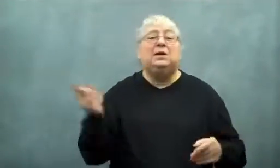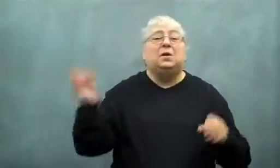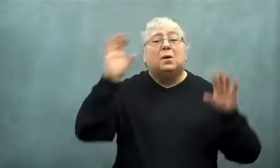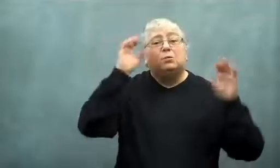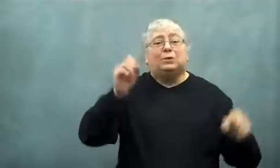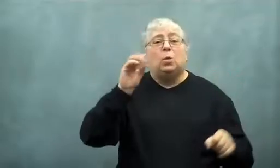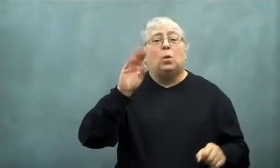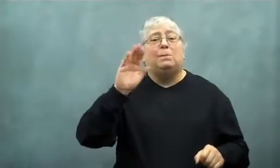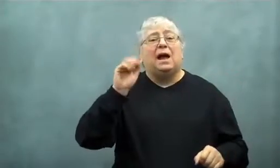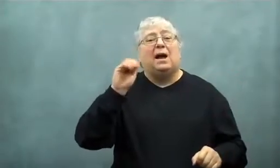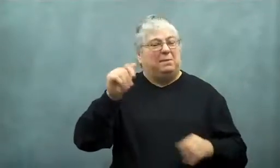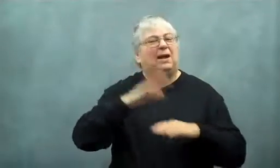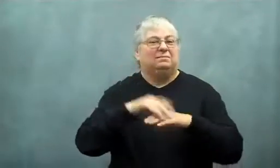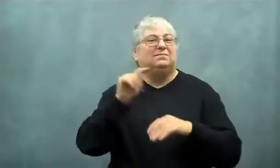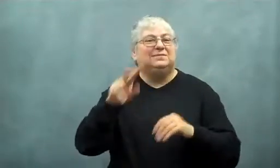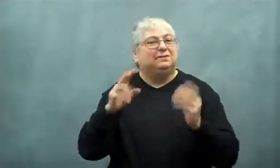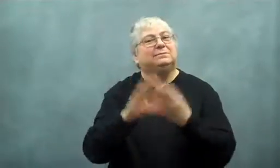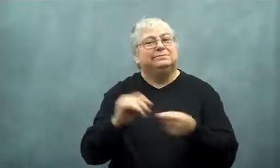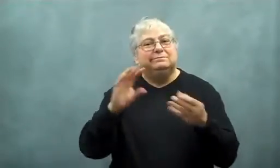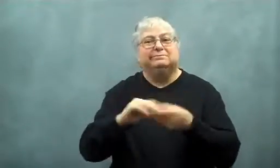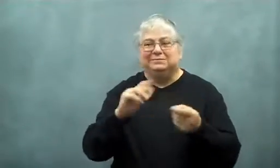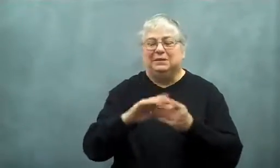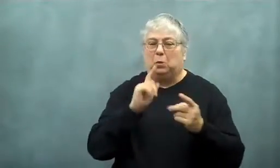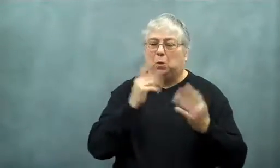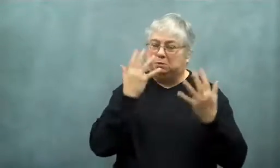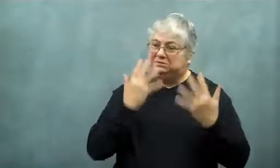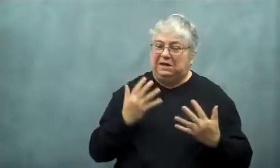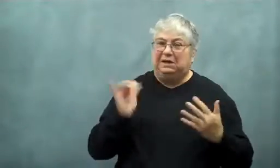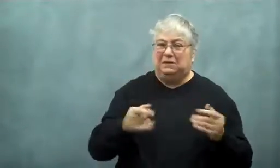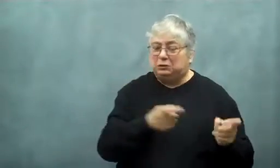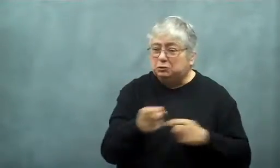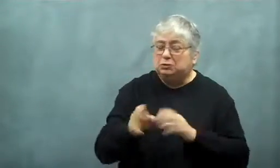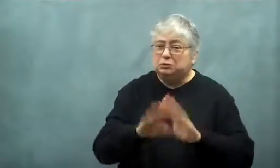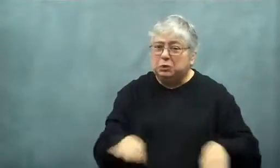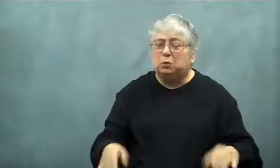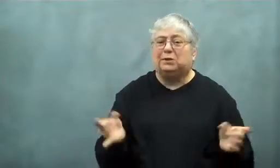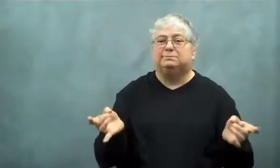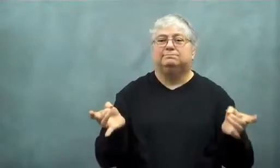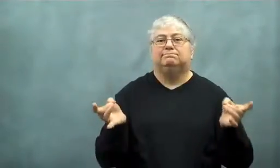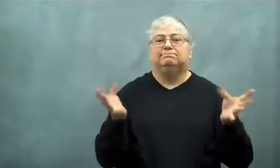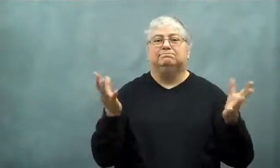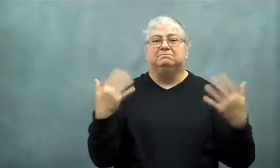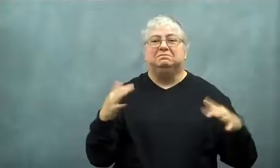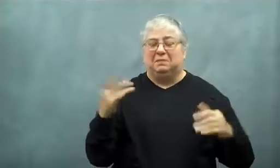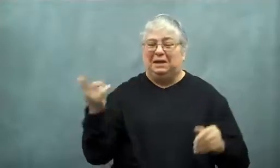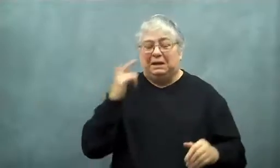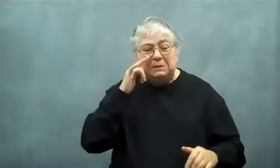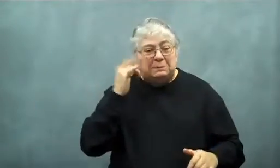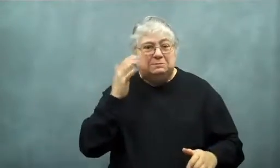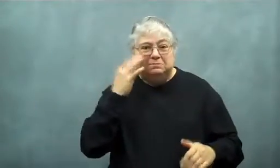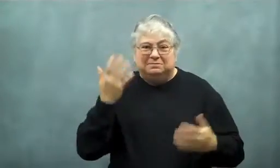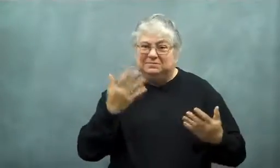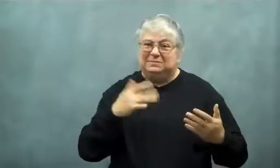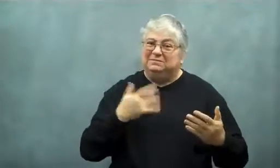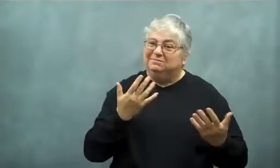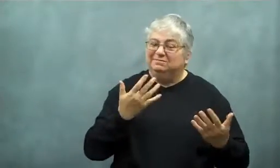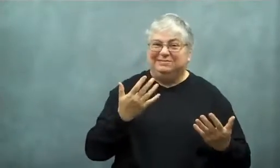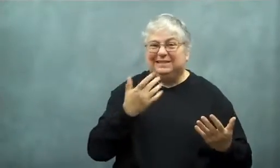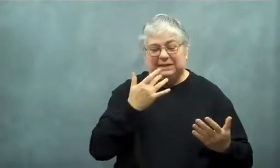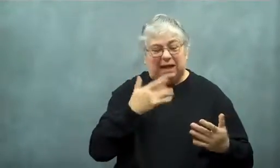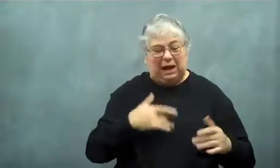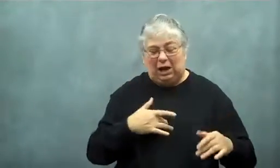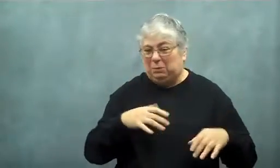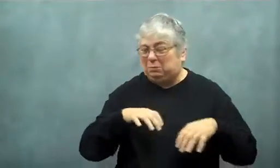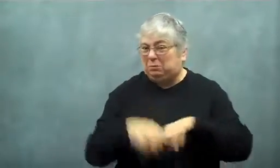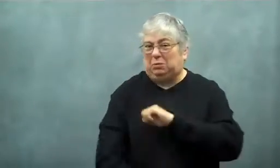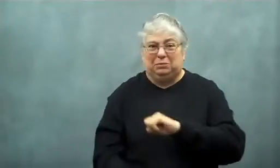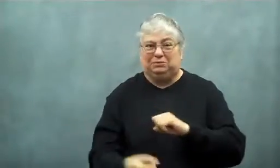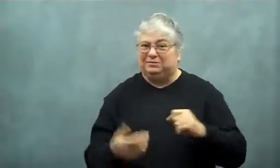President Obama went on TV and released a statement,